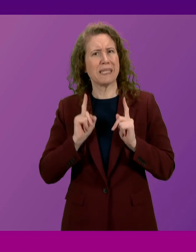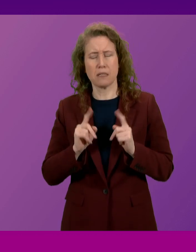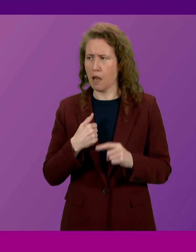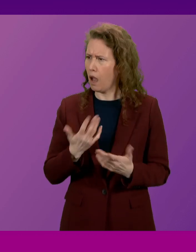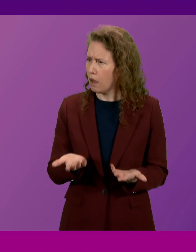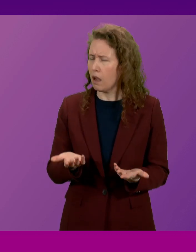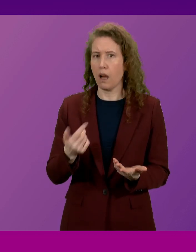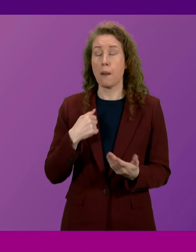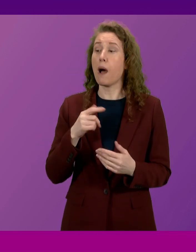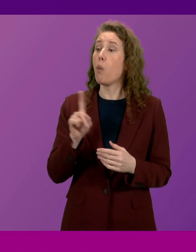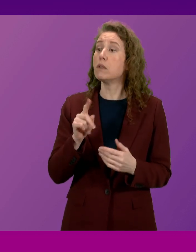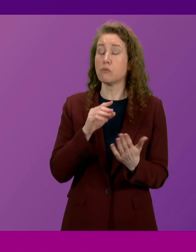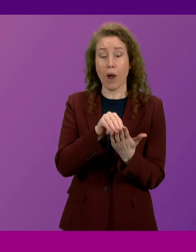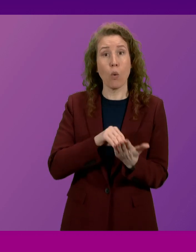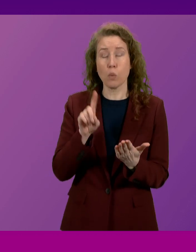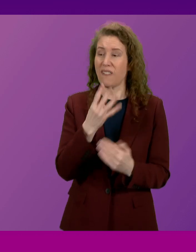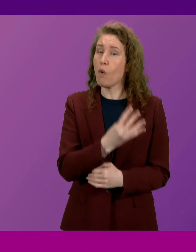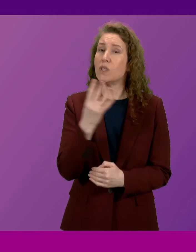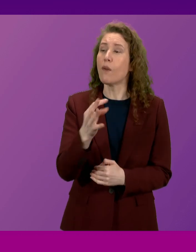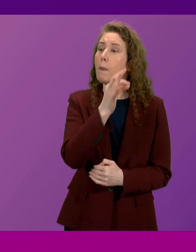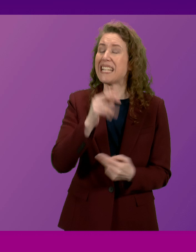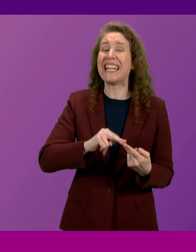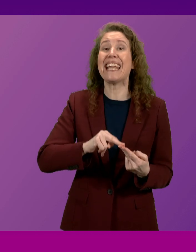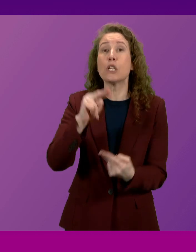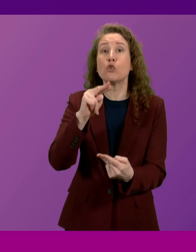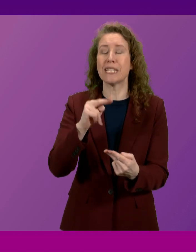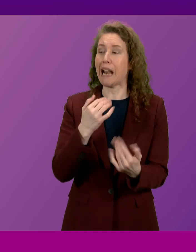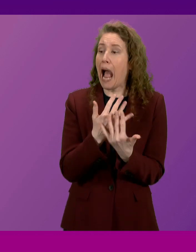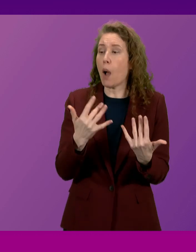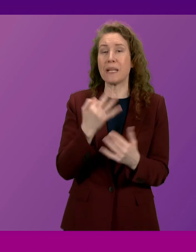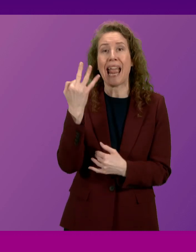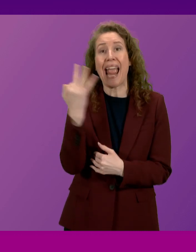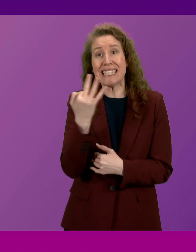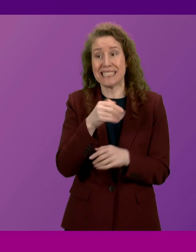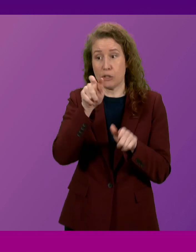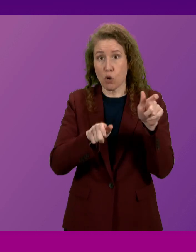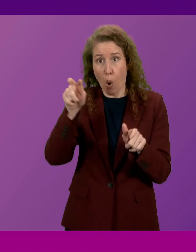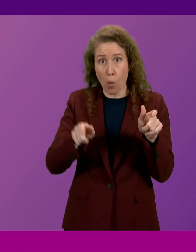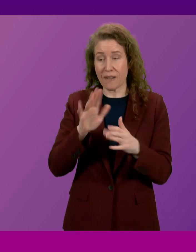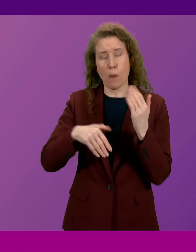been a 44 per cent increase in the number of 18-year-olds from deprived backgrounds going